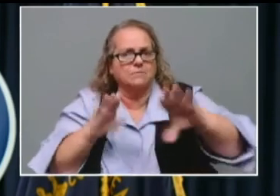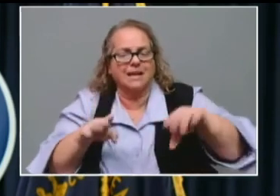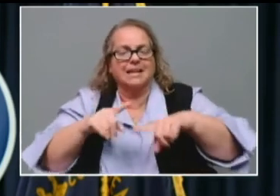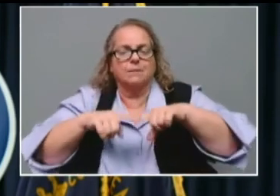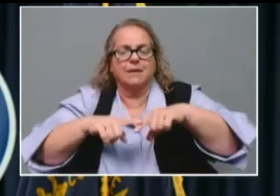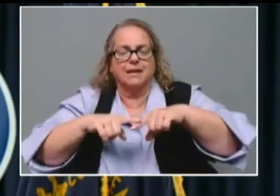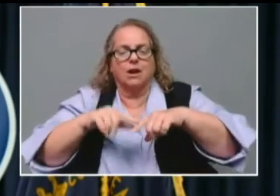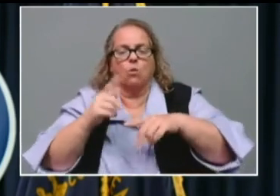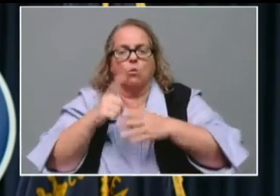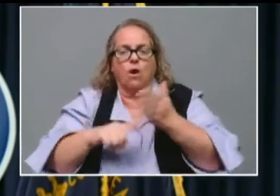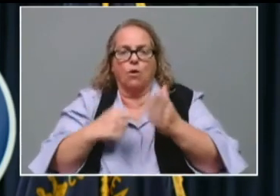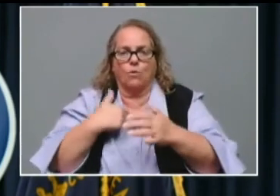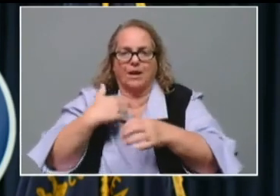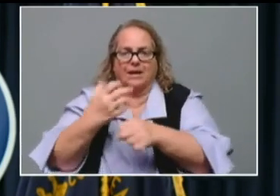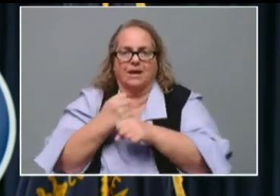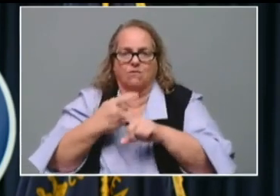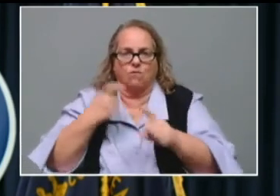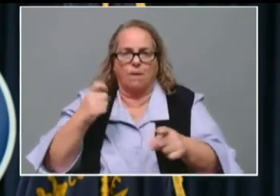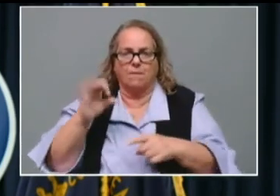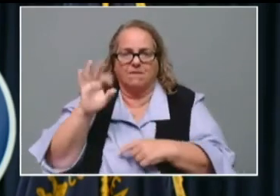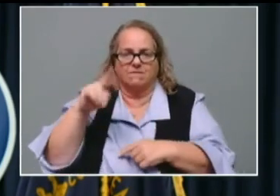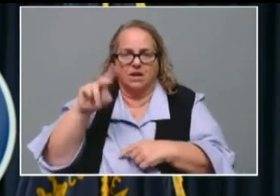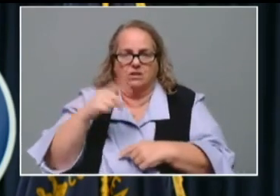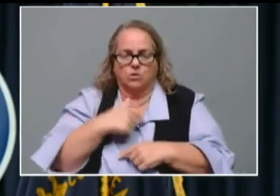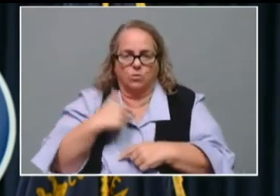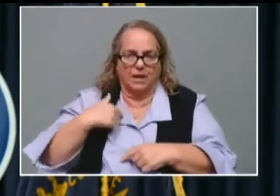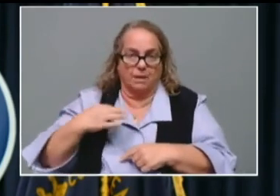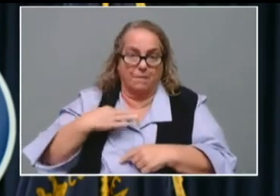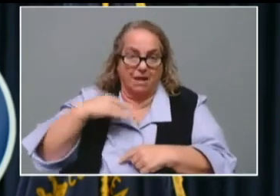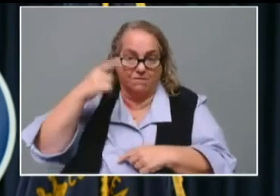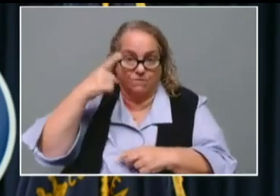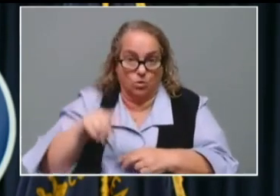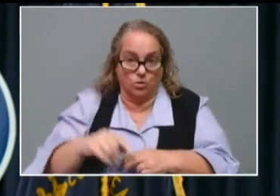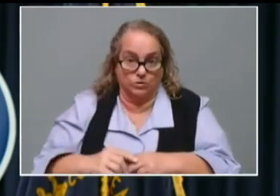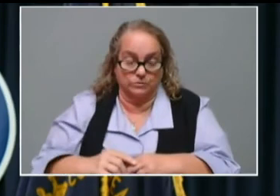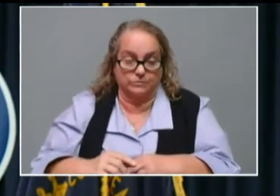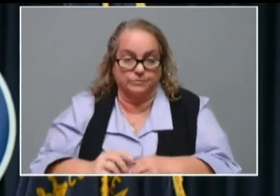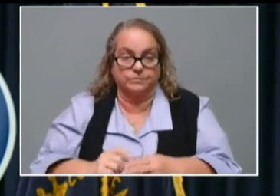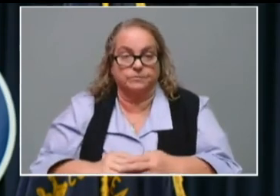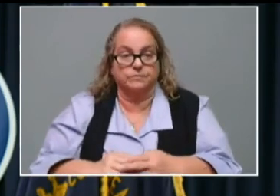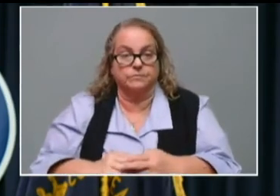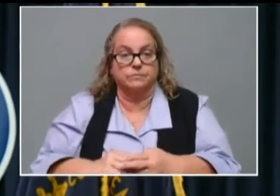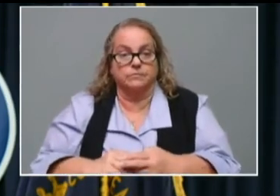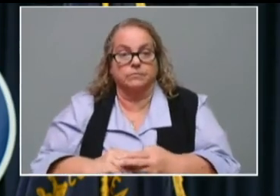fund we apply for Um of the 4.6 billion Kentucky will get from the